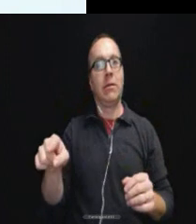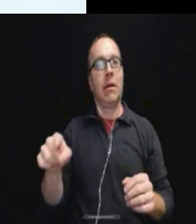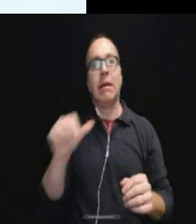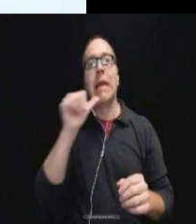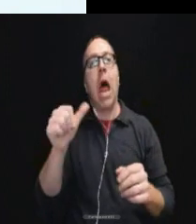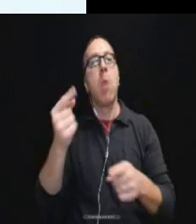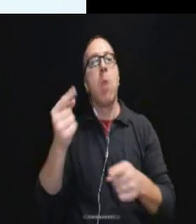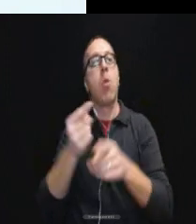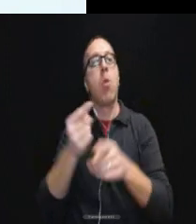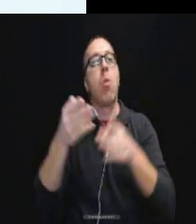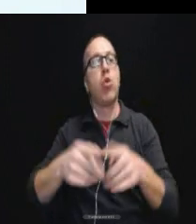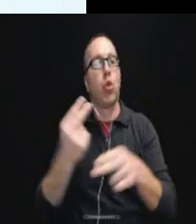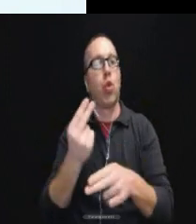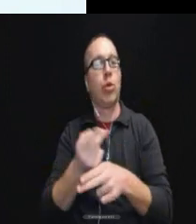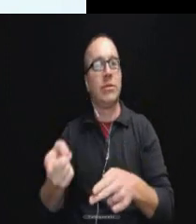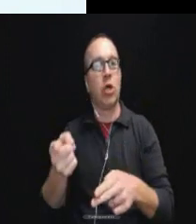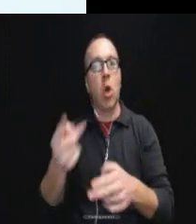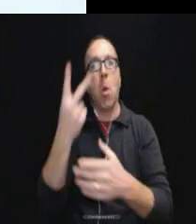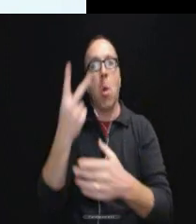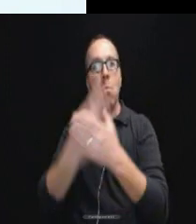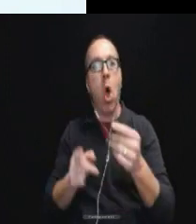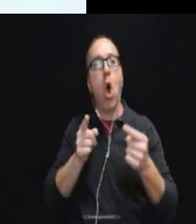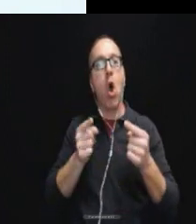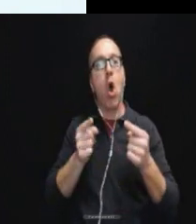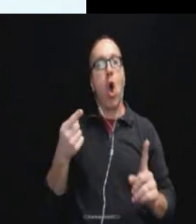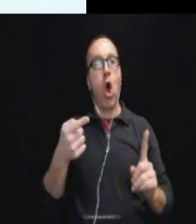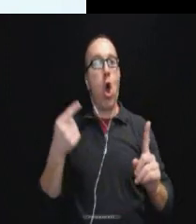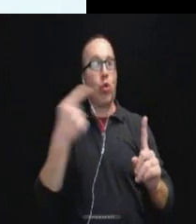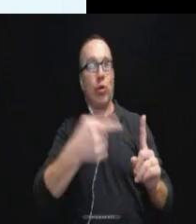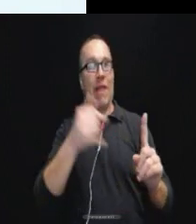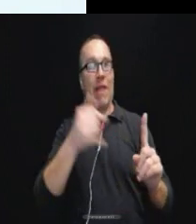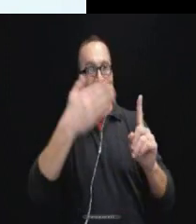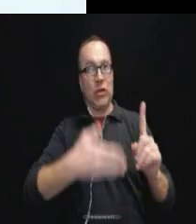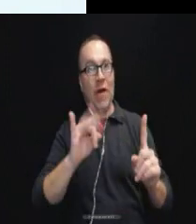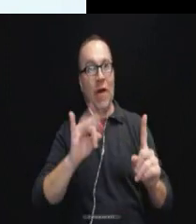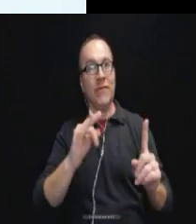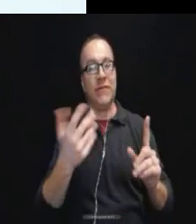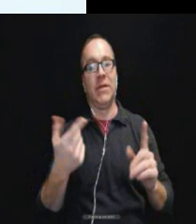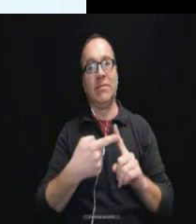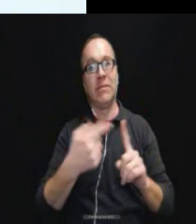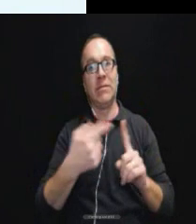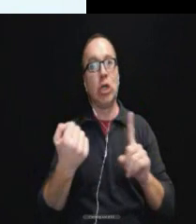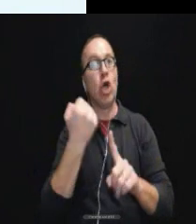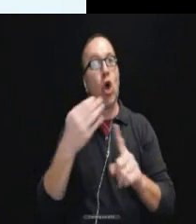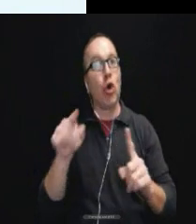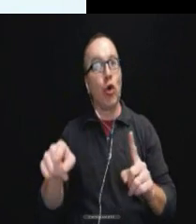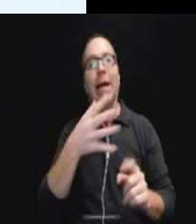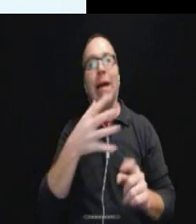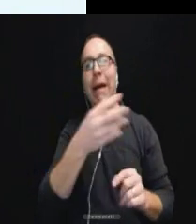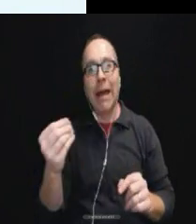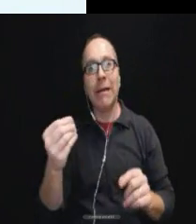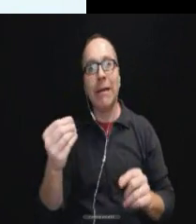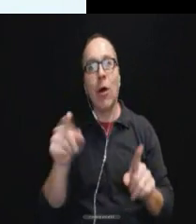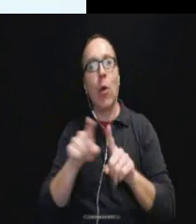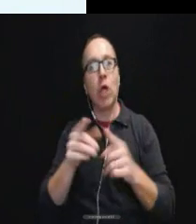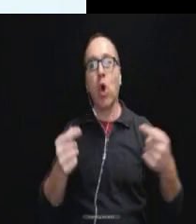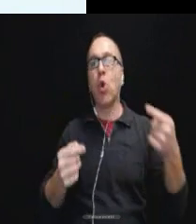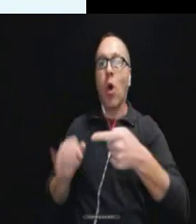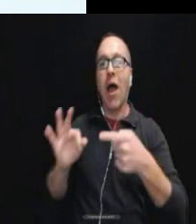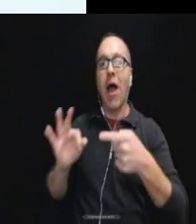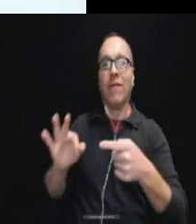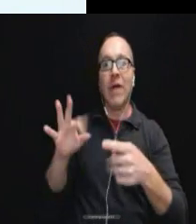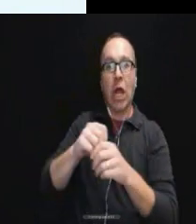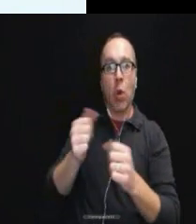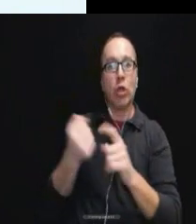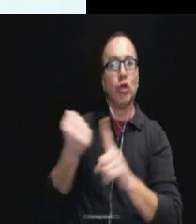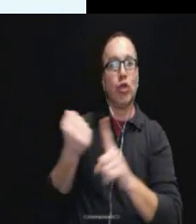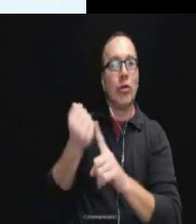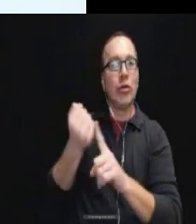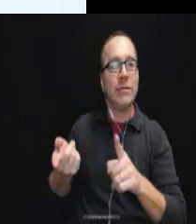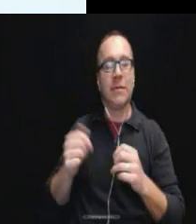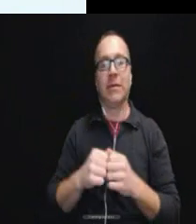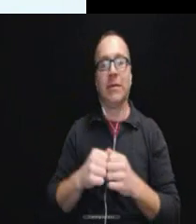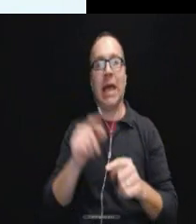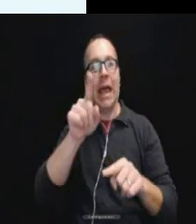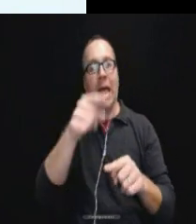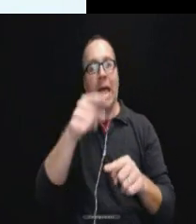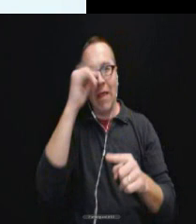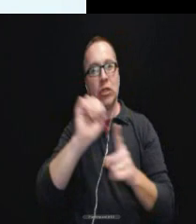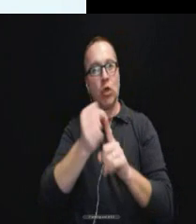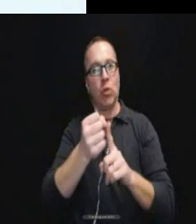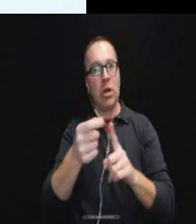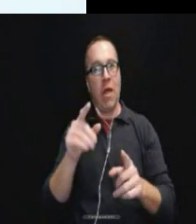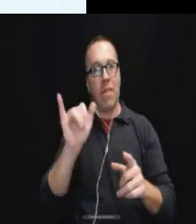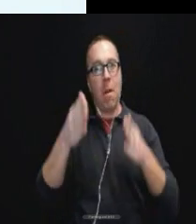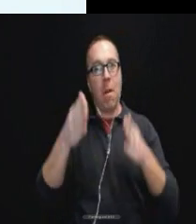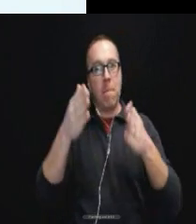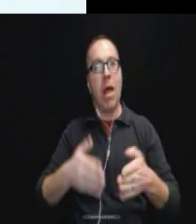She was both accusing this individual of assaulting her and was being accused of engaging in assault.